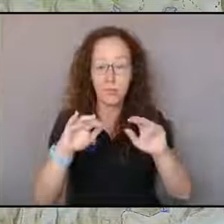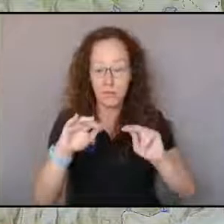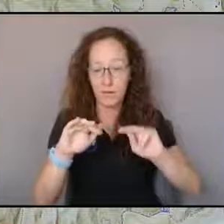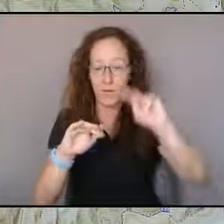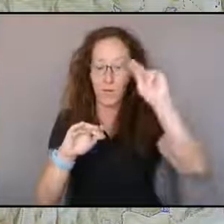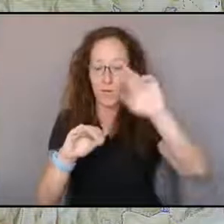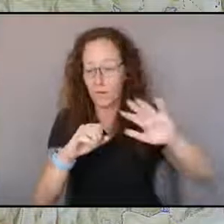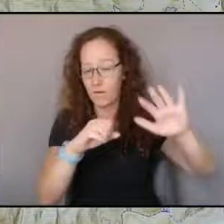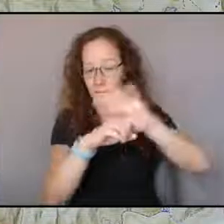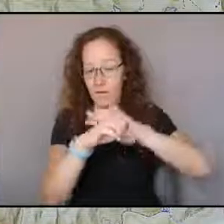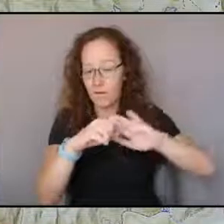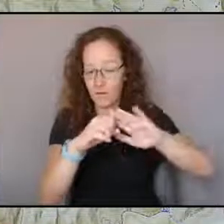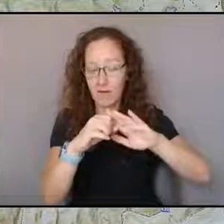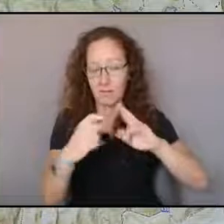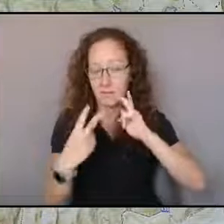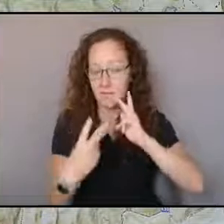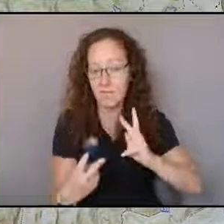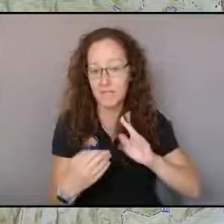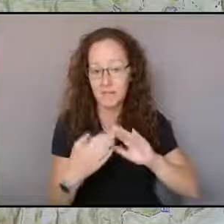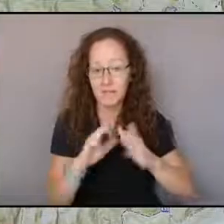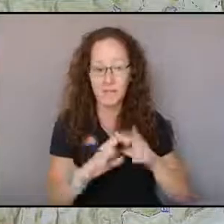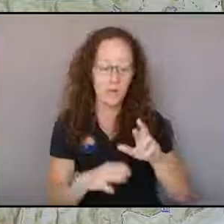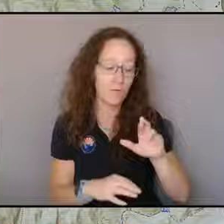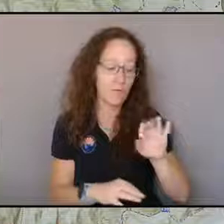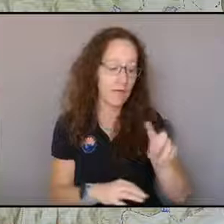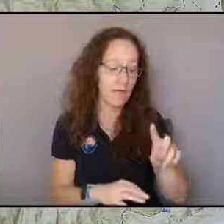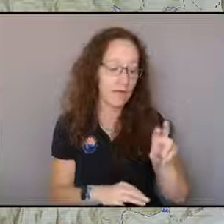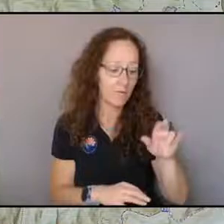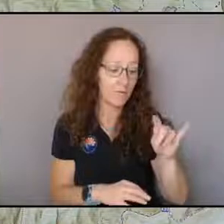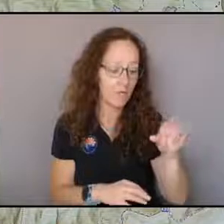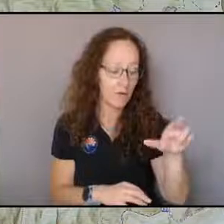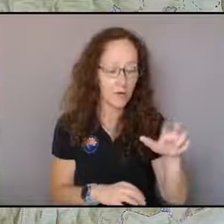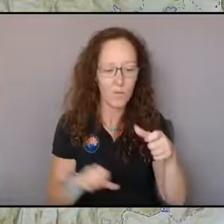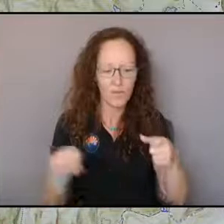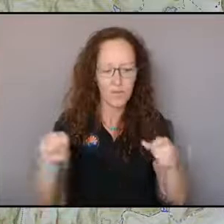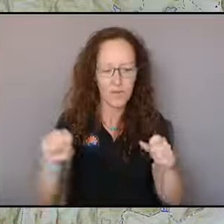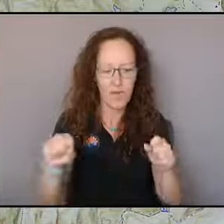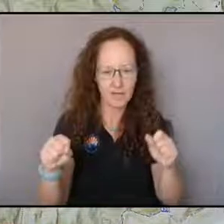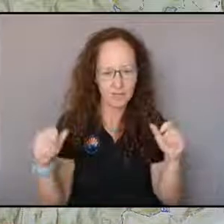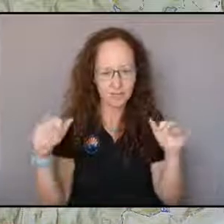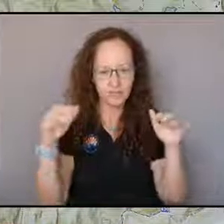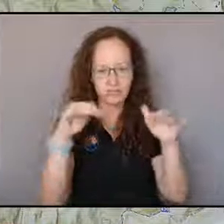TO THE NORTHERN PART OF OUR COMMUNITY AND VISIT RED RIVER FOR A BIKE RUN.